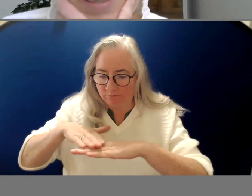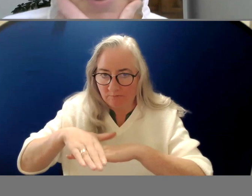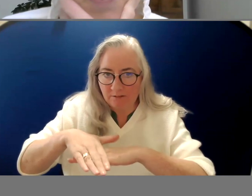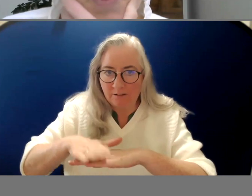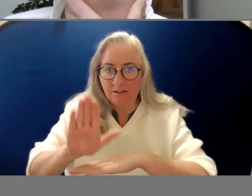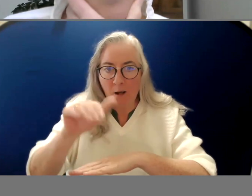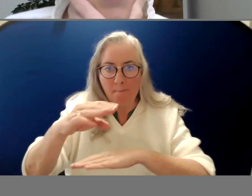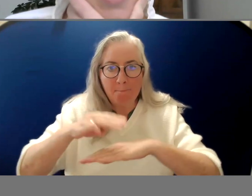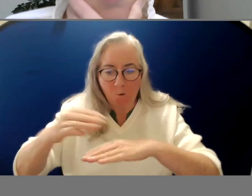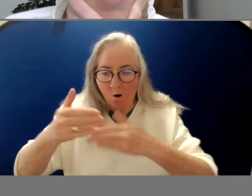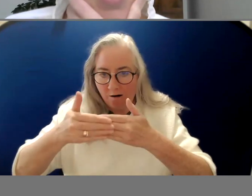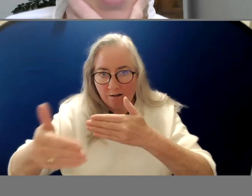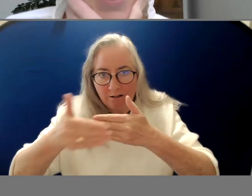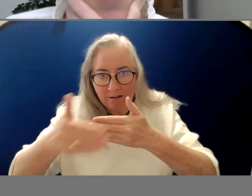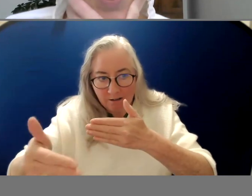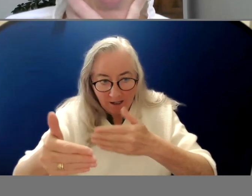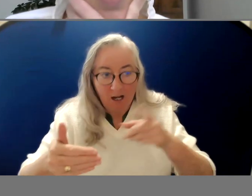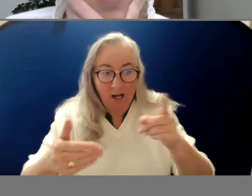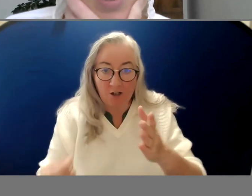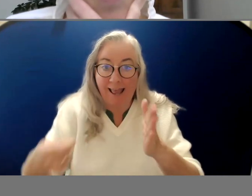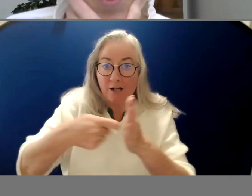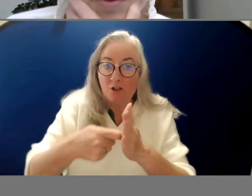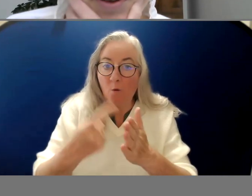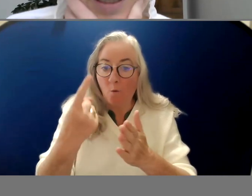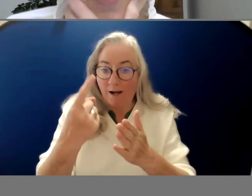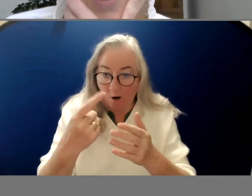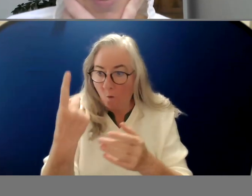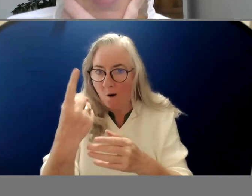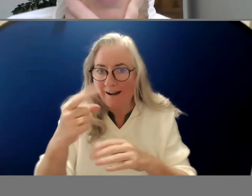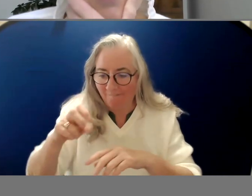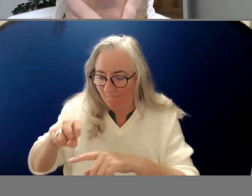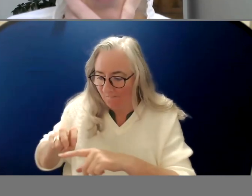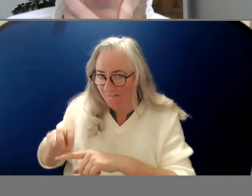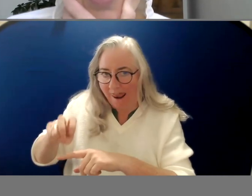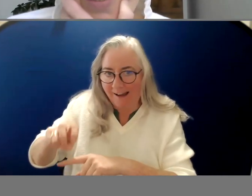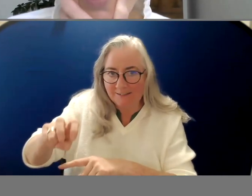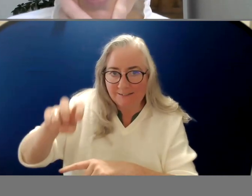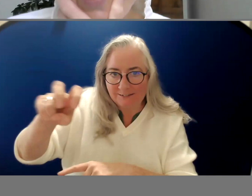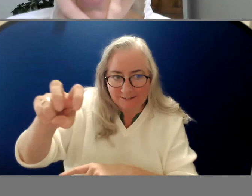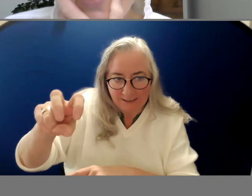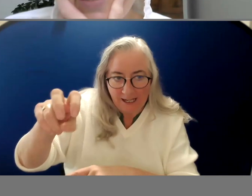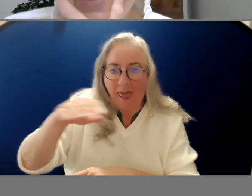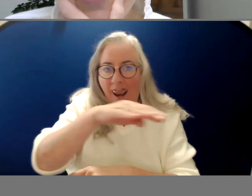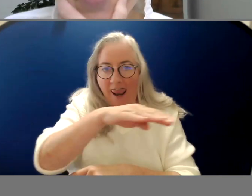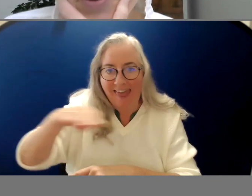got maximum of 1.8 m in in the rise of one flight of steps and then we require Landing there is a